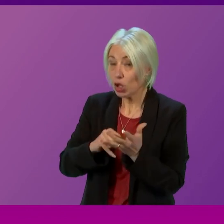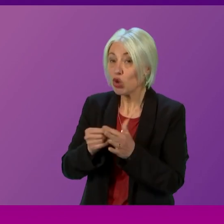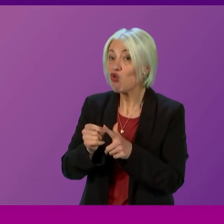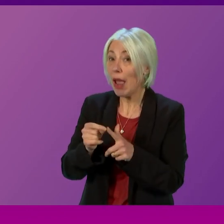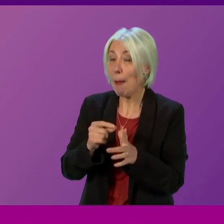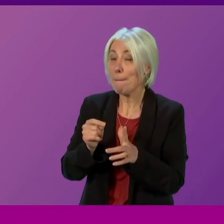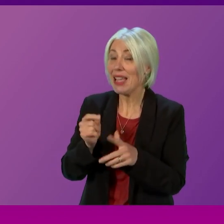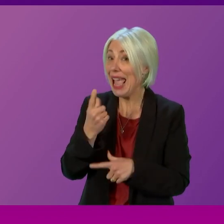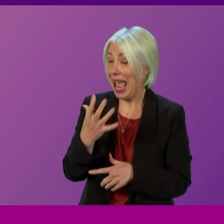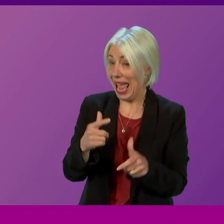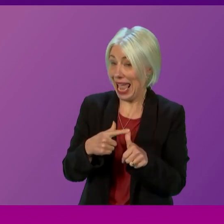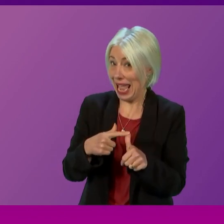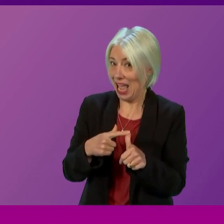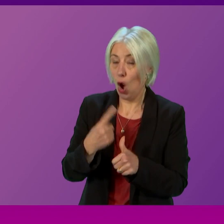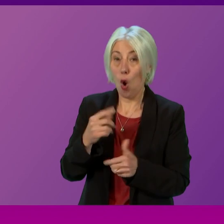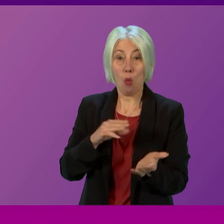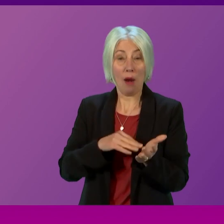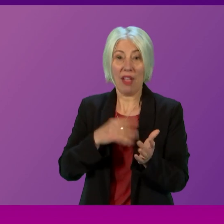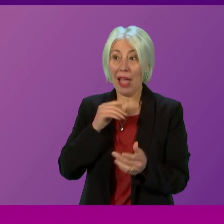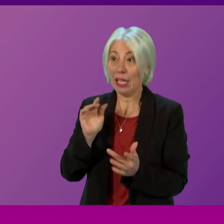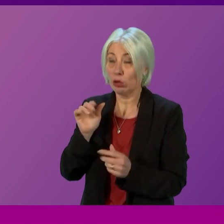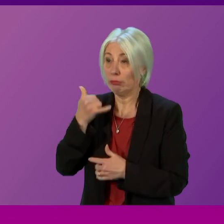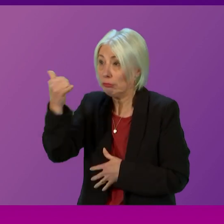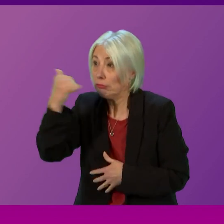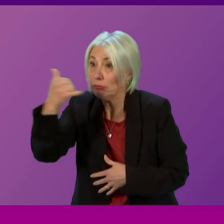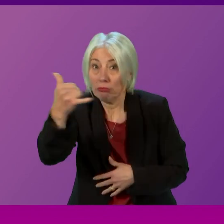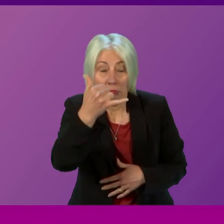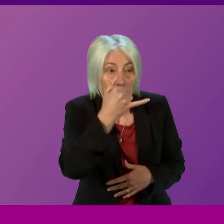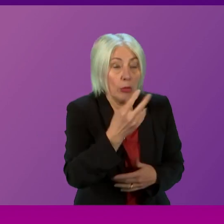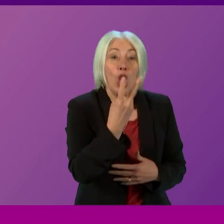had to contact more than 20 pharmacies before their prescription was filled.